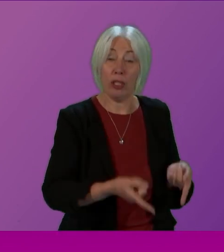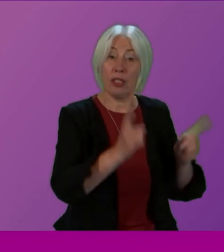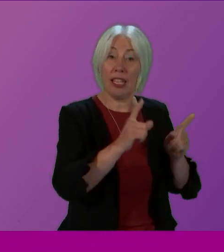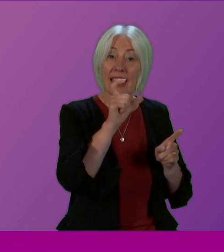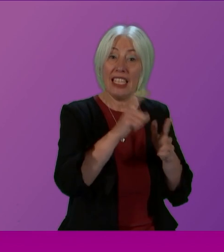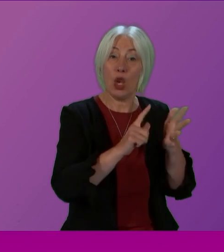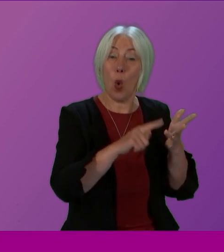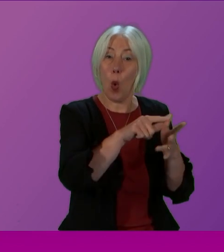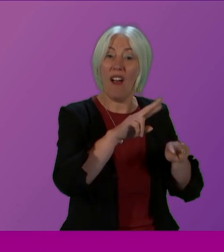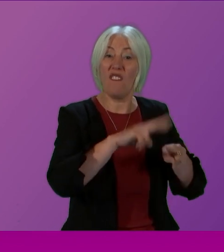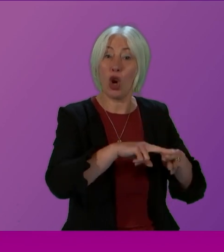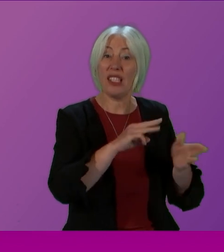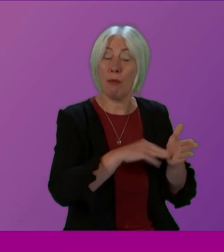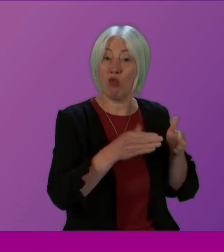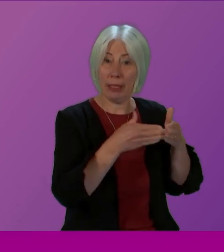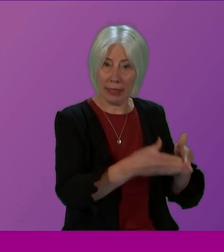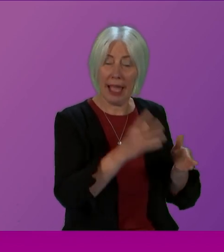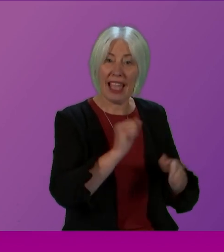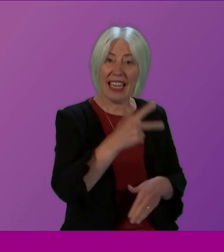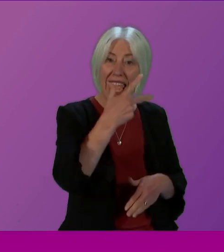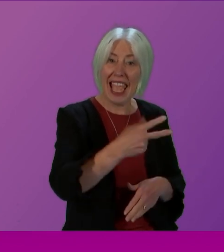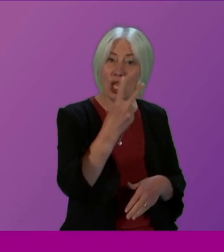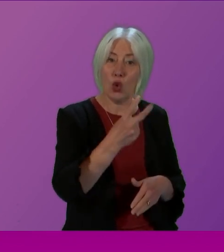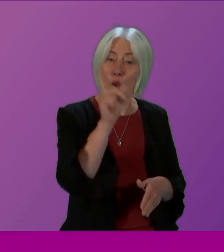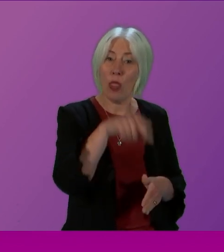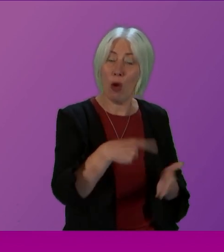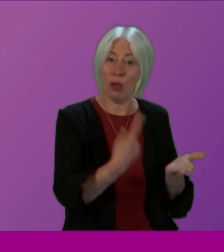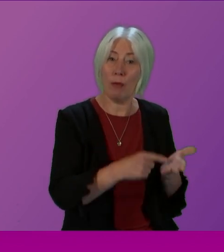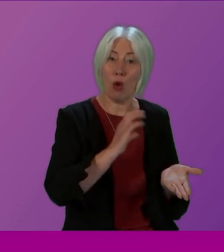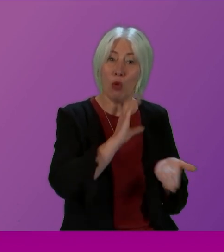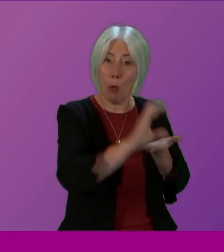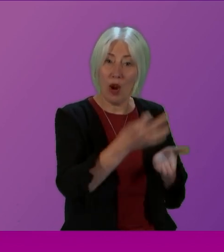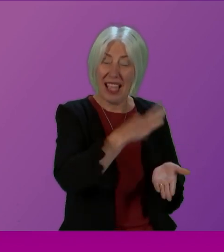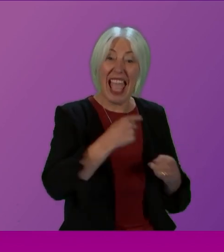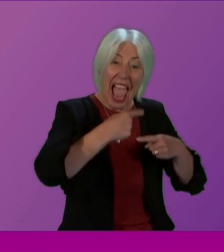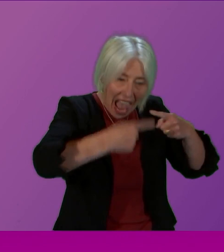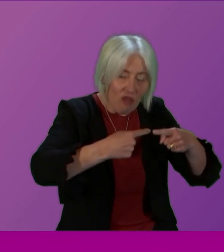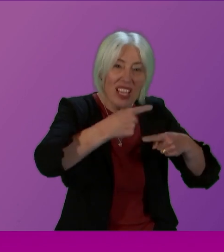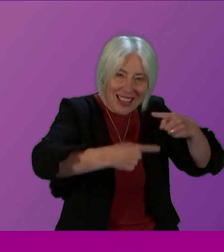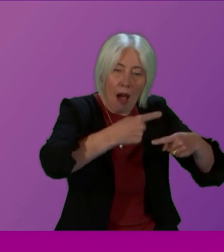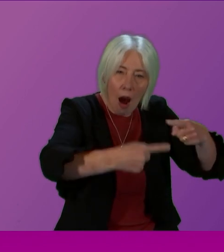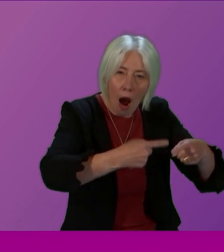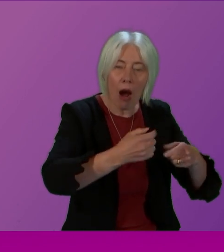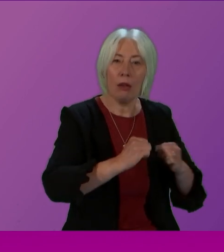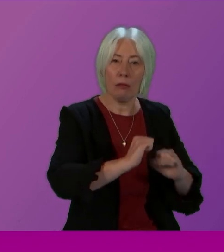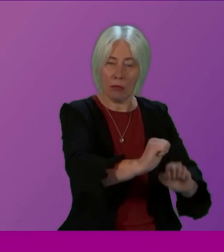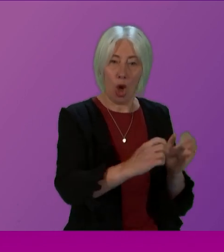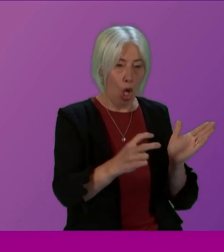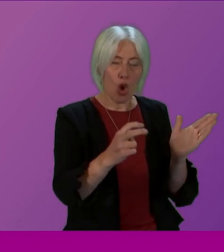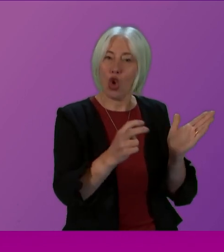Ferguson Marine can get an £82,000 bonus every year and his contract has no criteria